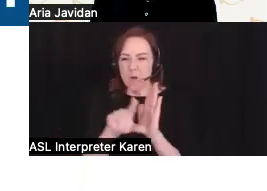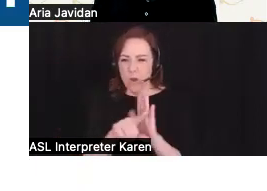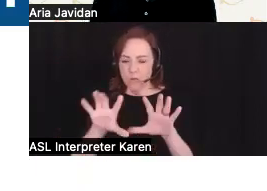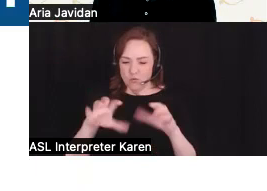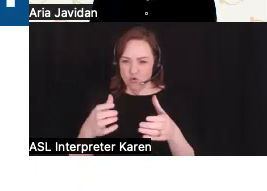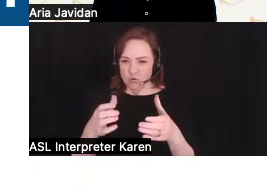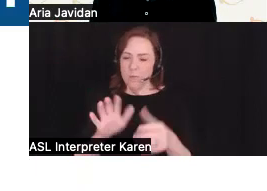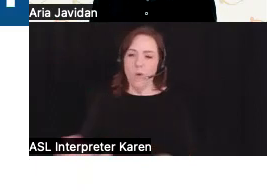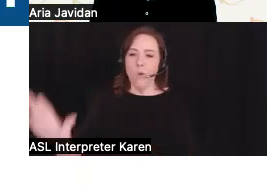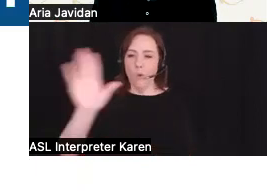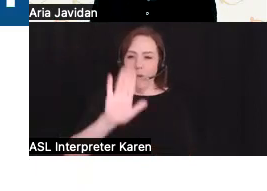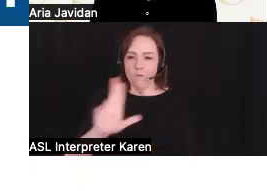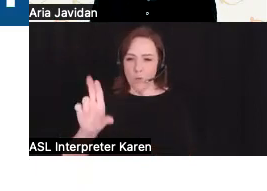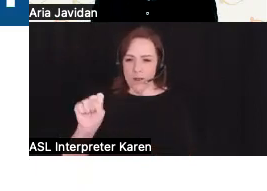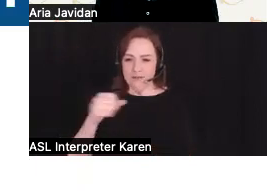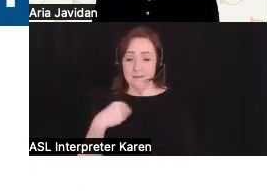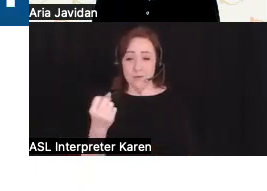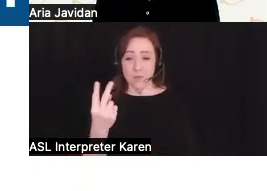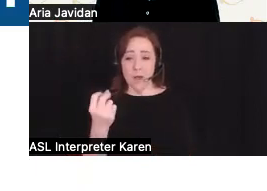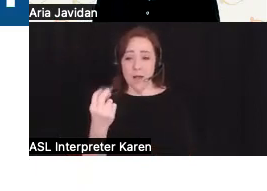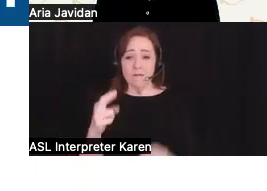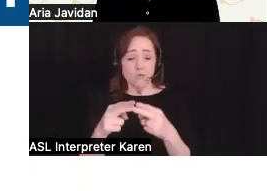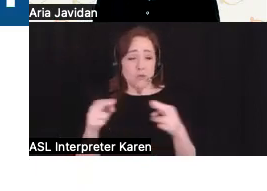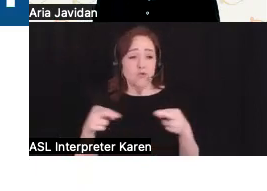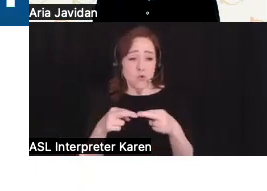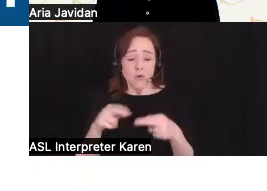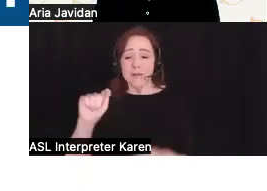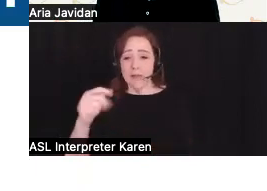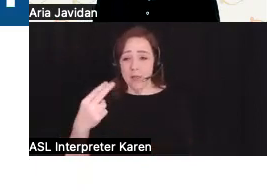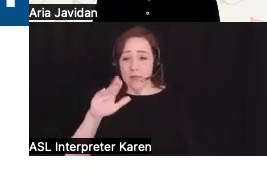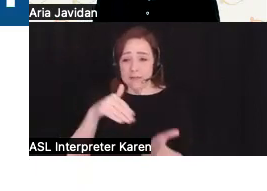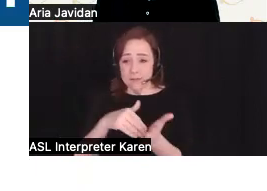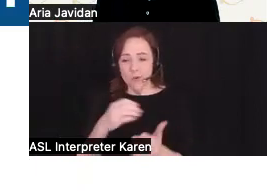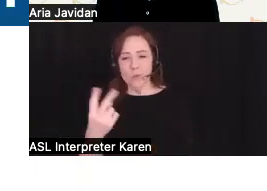are 12 Regional telehealth Resource Centers and two national: one focused on telehealth